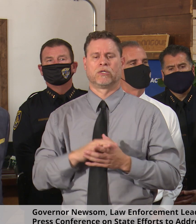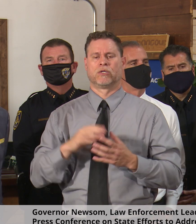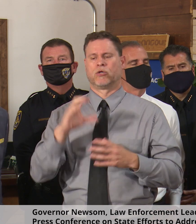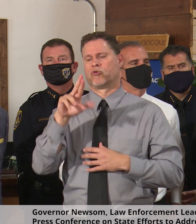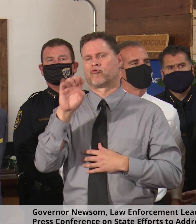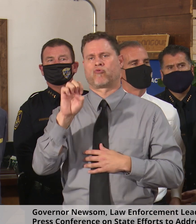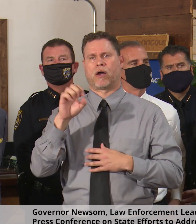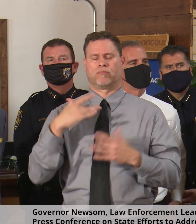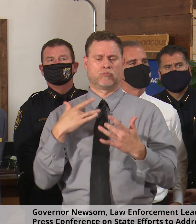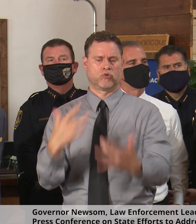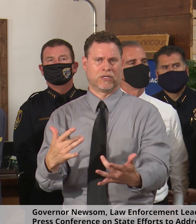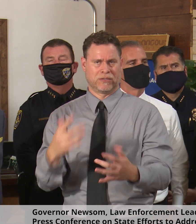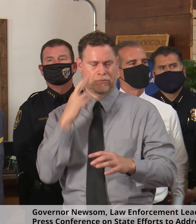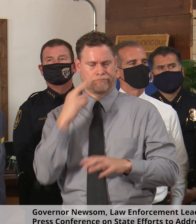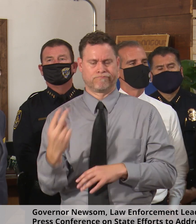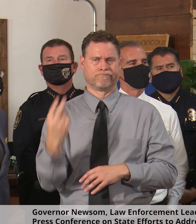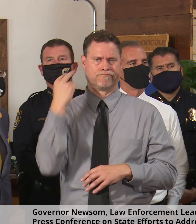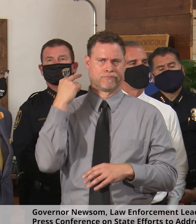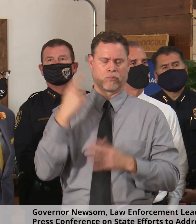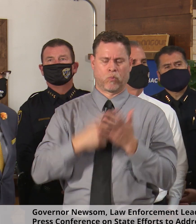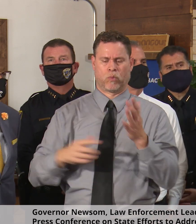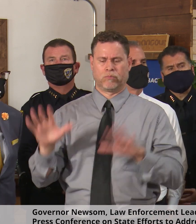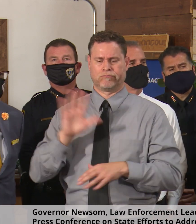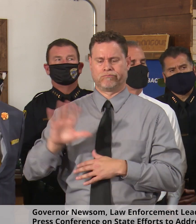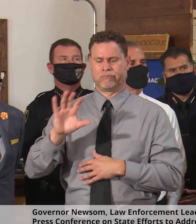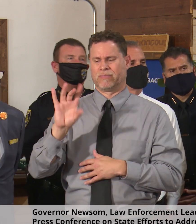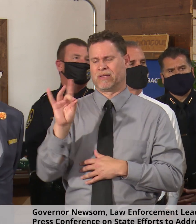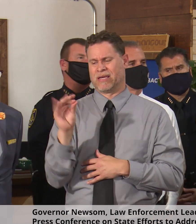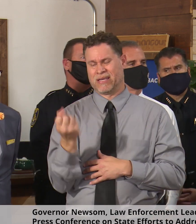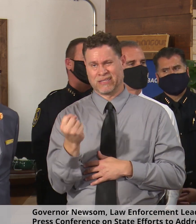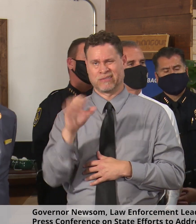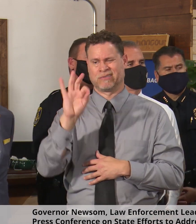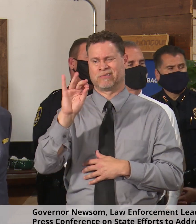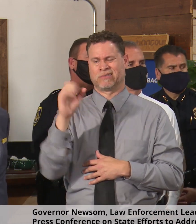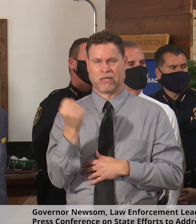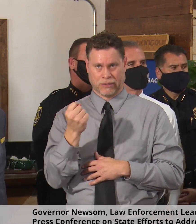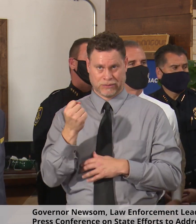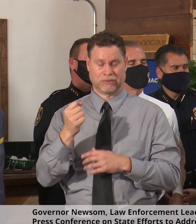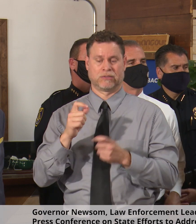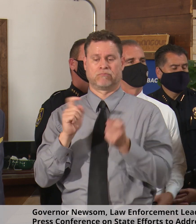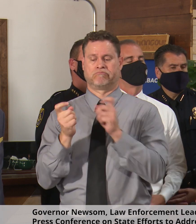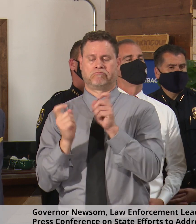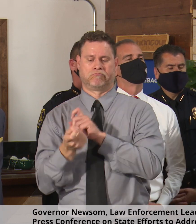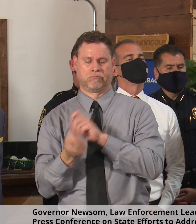to reflect back on where we were in 80s and 90s, the reform movement that subsequently took place